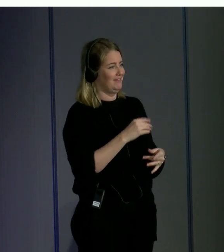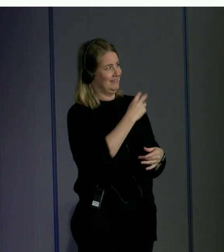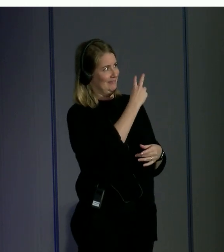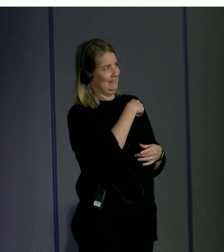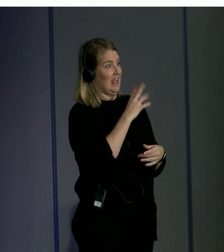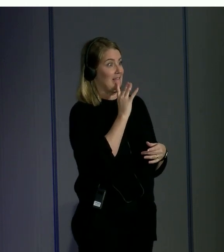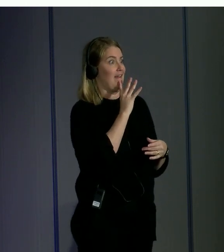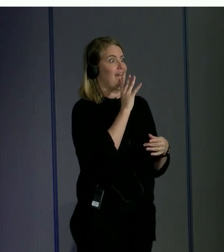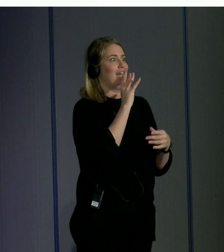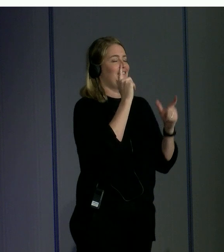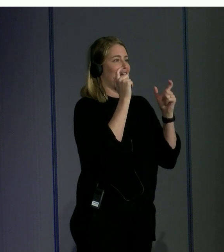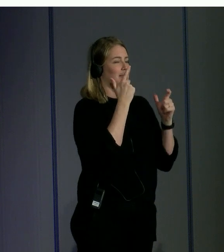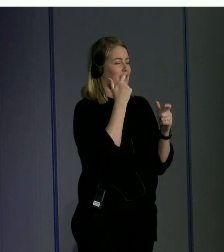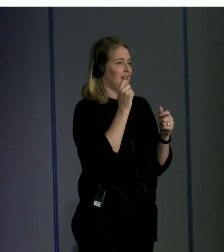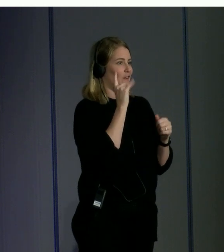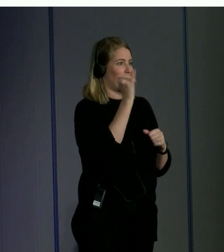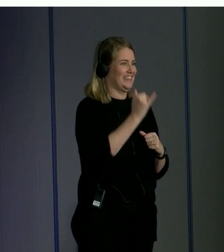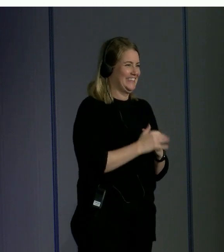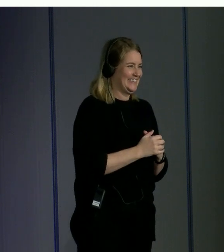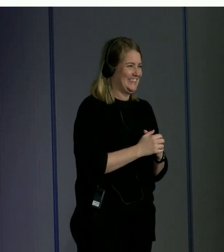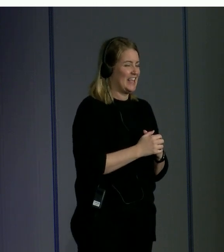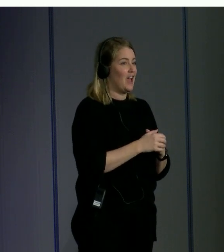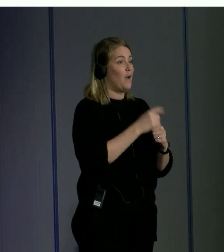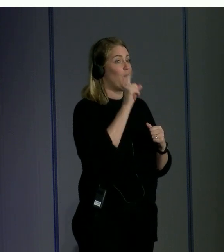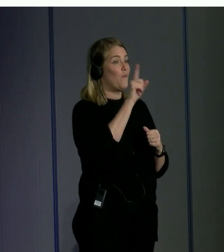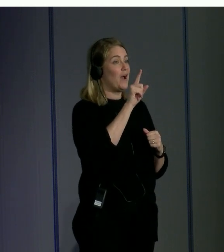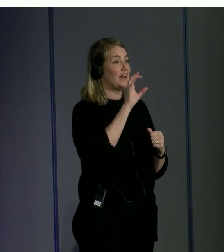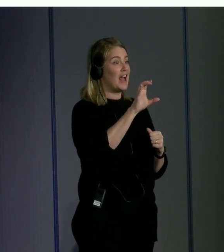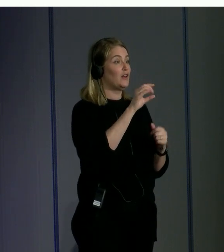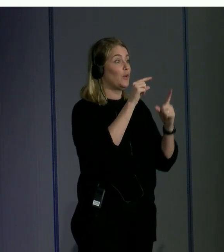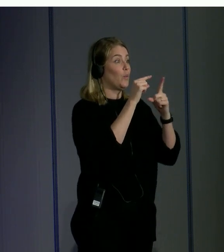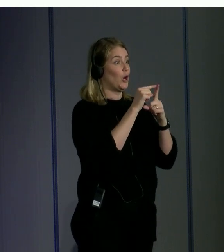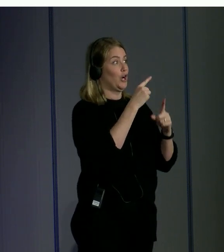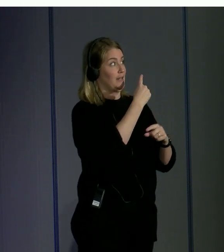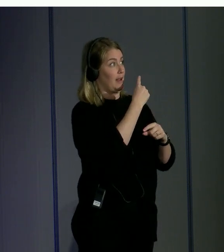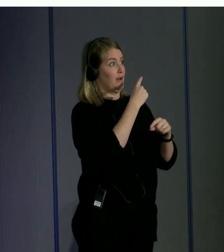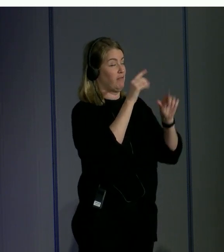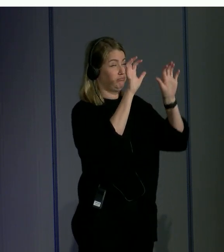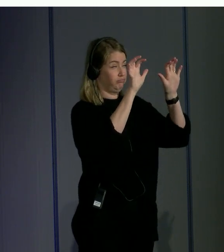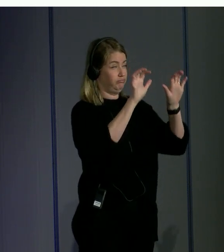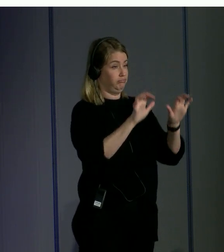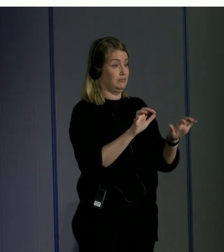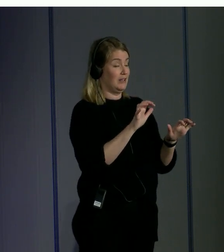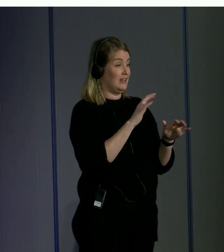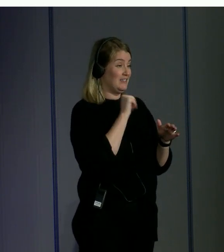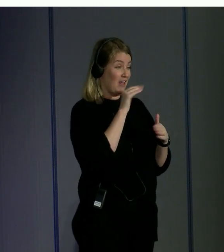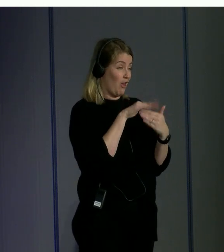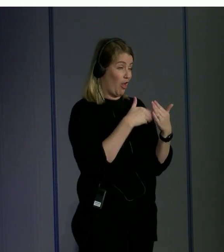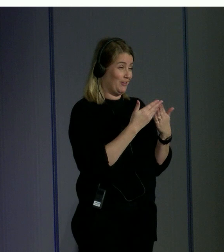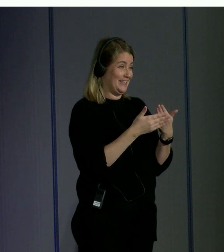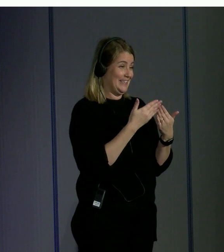Cell, check box, blah, blah, blah, I'm trying to talk fast because this may take forever. There are 100 words up here and not all of them are easy to say.